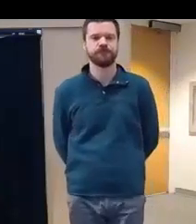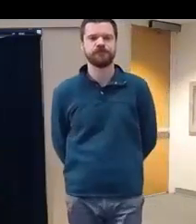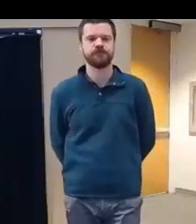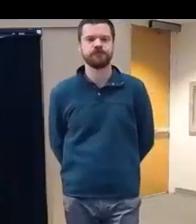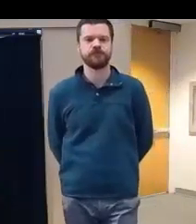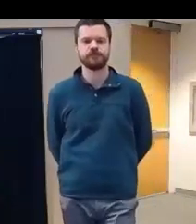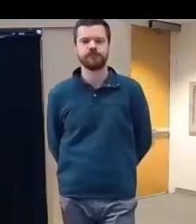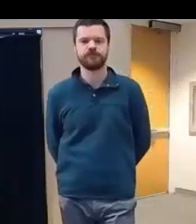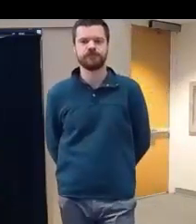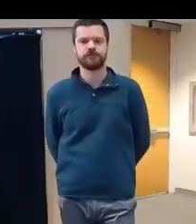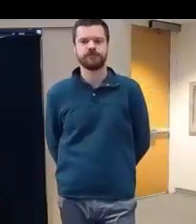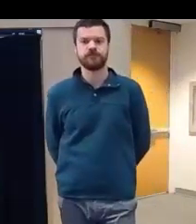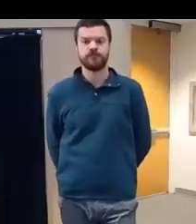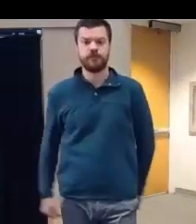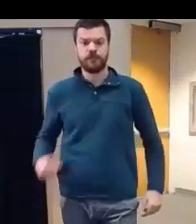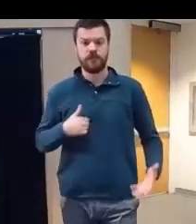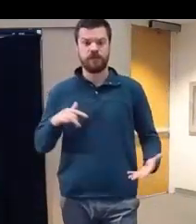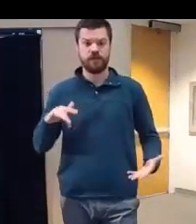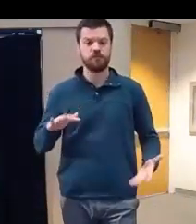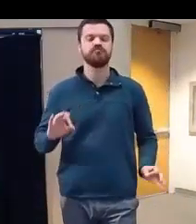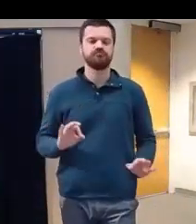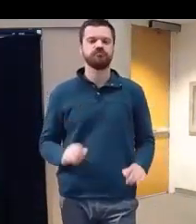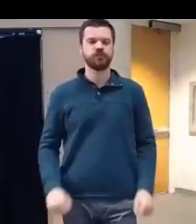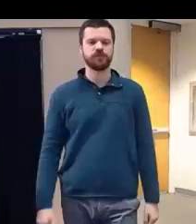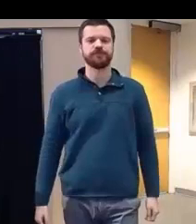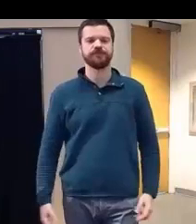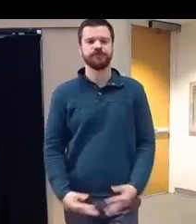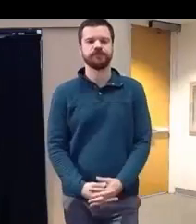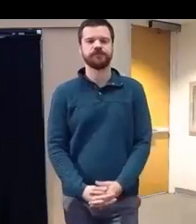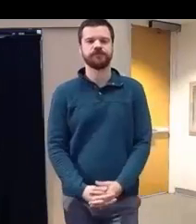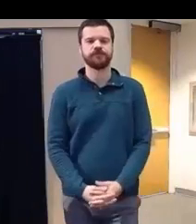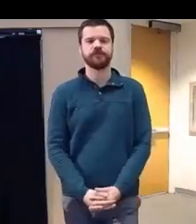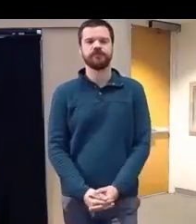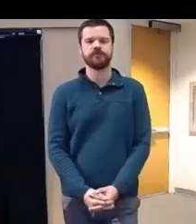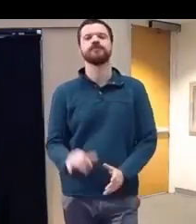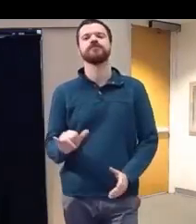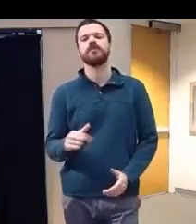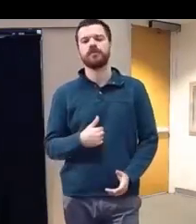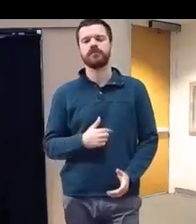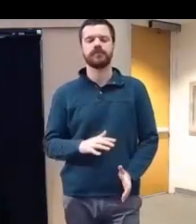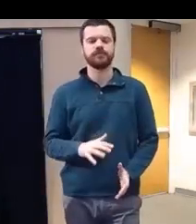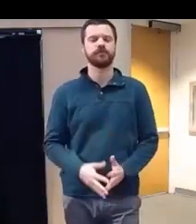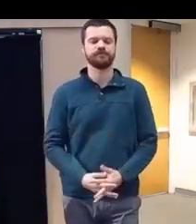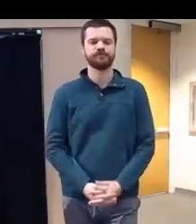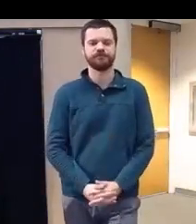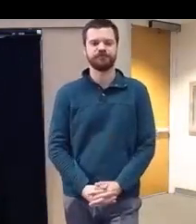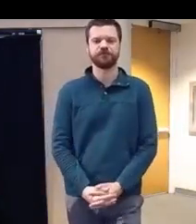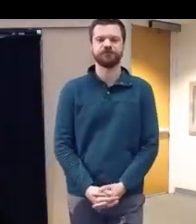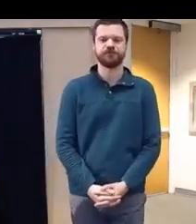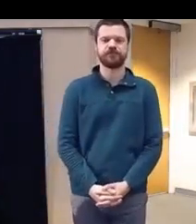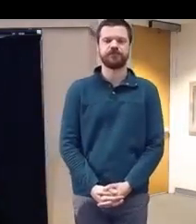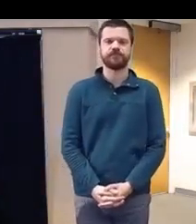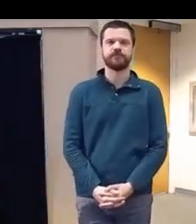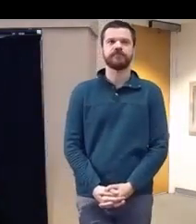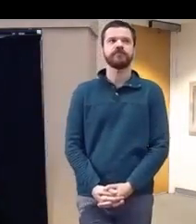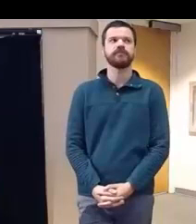have I moved it Forward no okay oh I was using okay um so I'm gonna first talk to